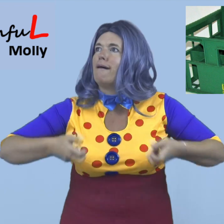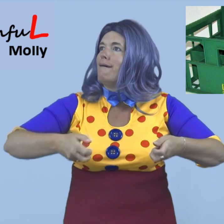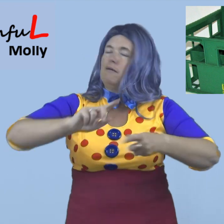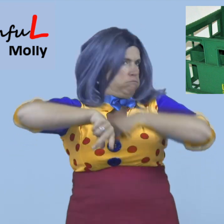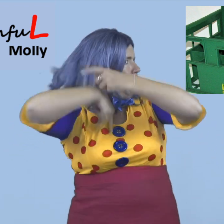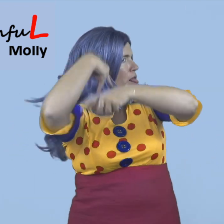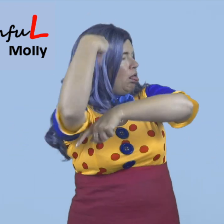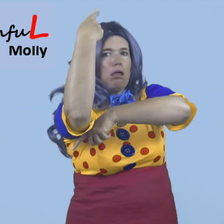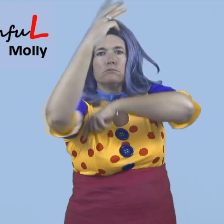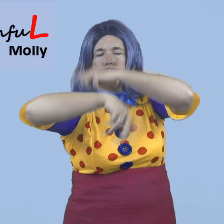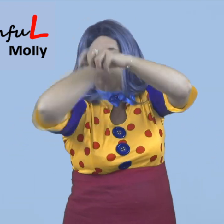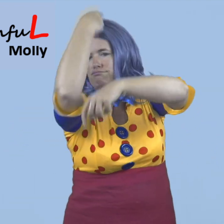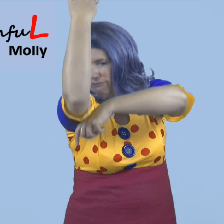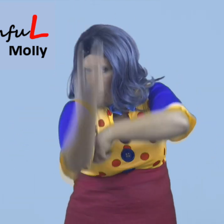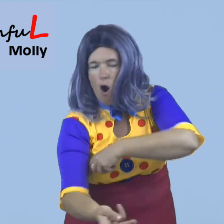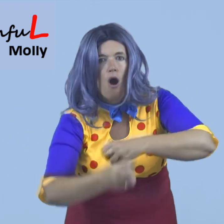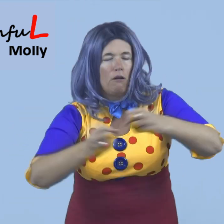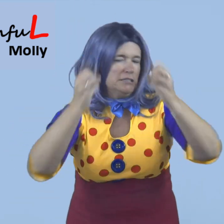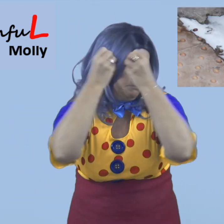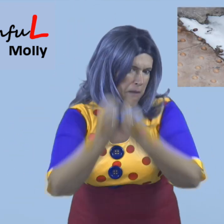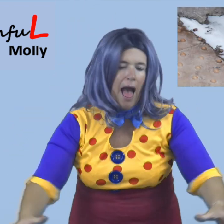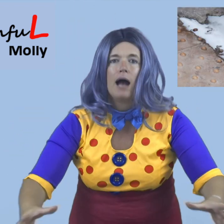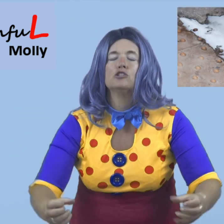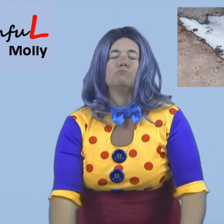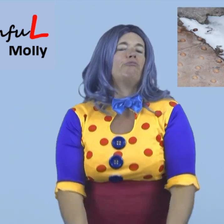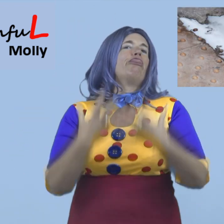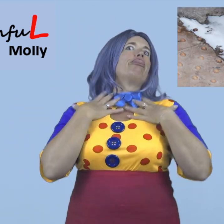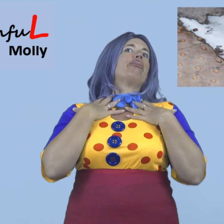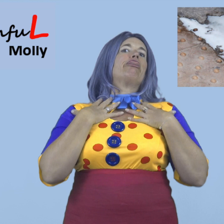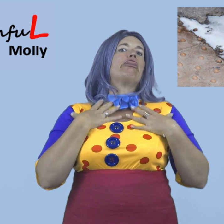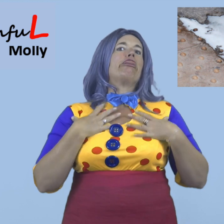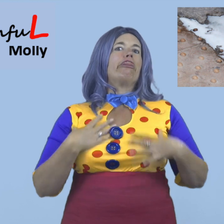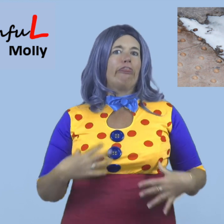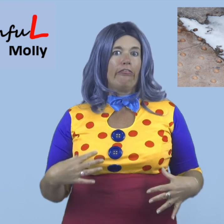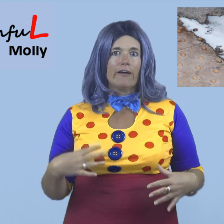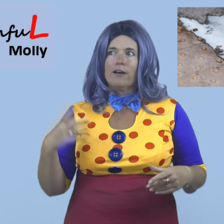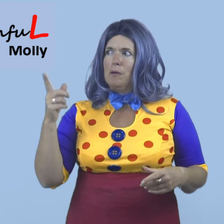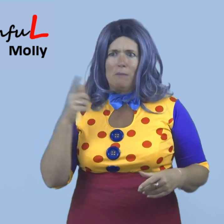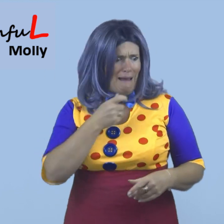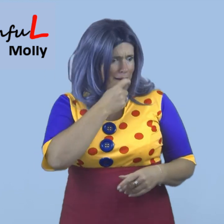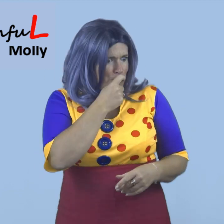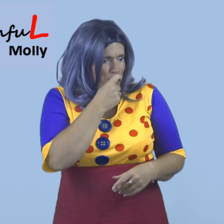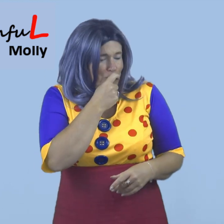“Aagghh”, cried Meg, tripping and tumbling to the floor. SMASH! All six bottles of milk in pieces on the floor and Meg soaking wet from the milk.